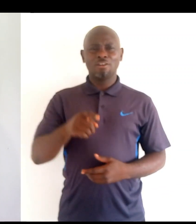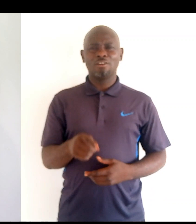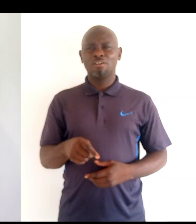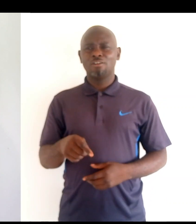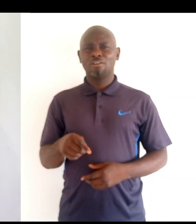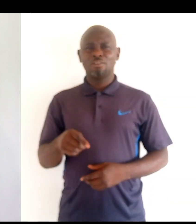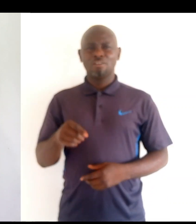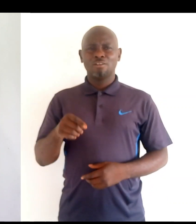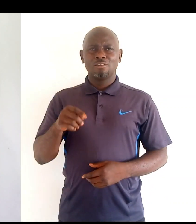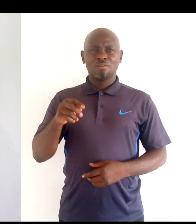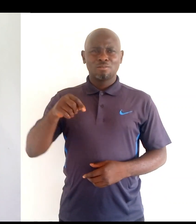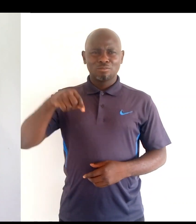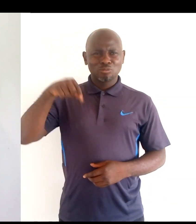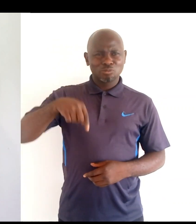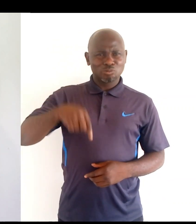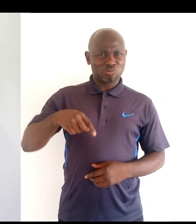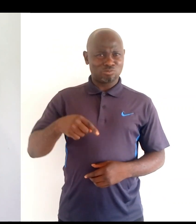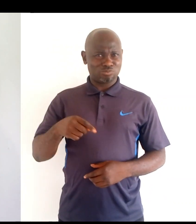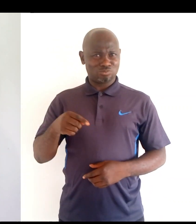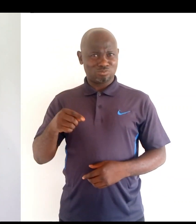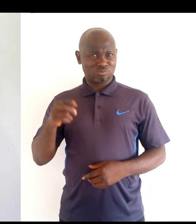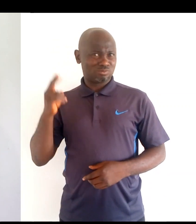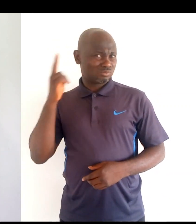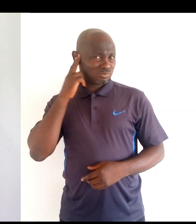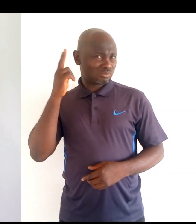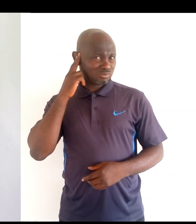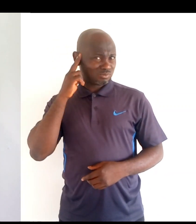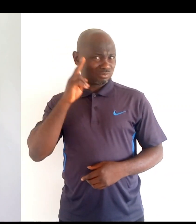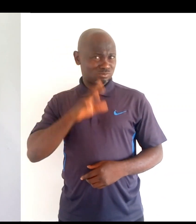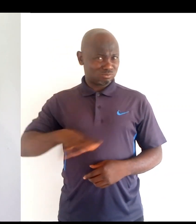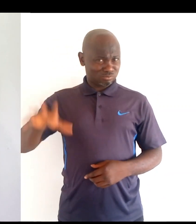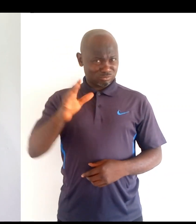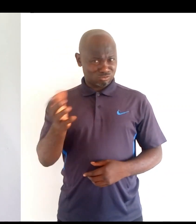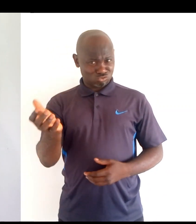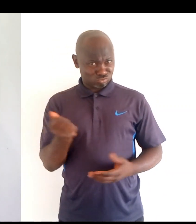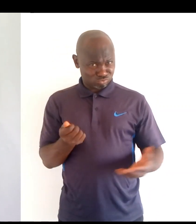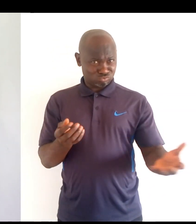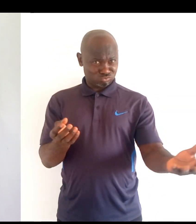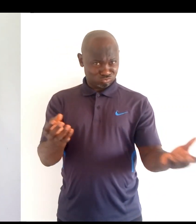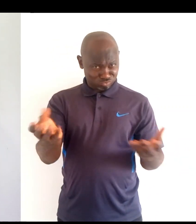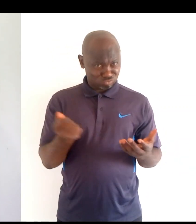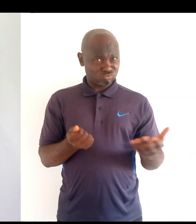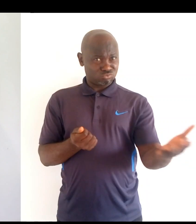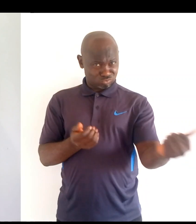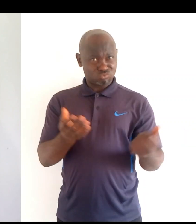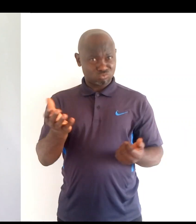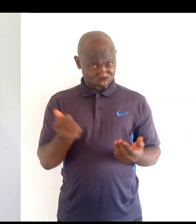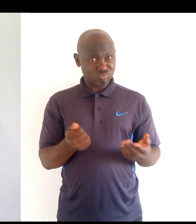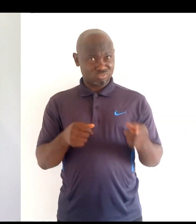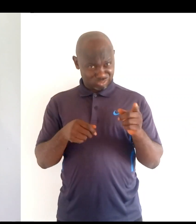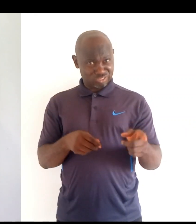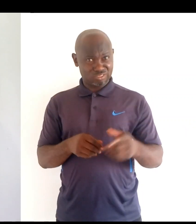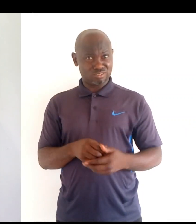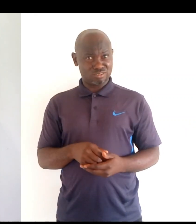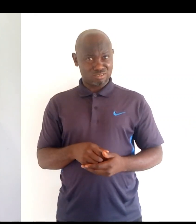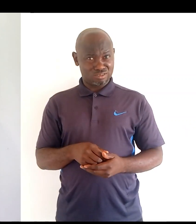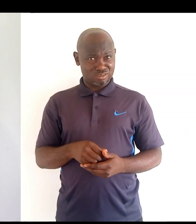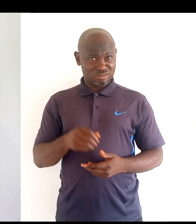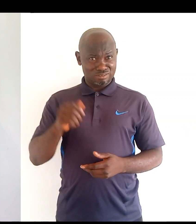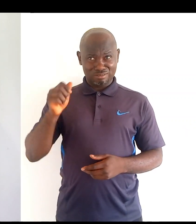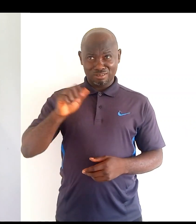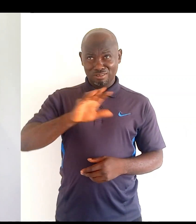it will be Adamorobe Sign Language used for intra community or in the village. Some deaf people go